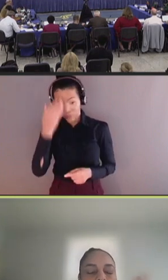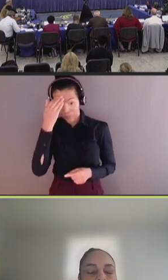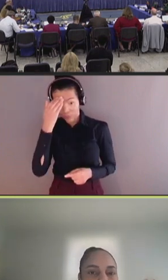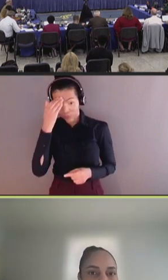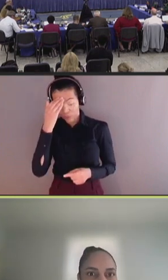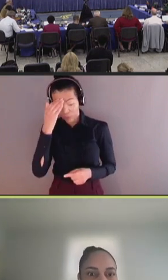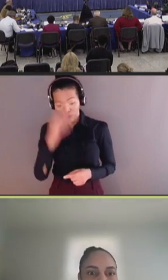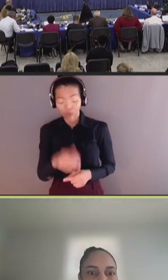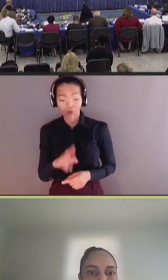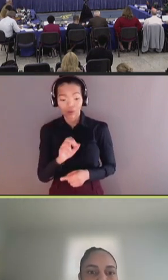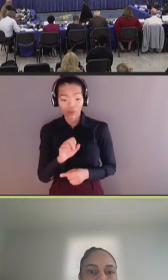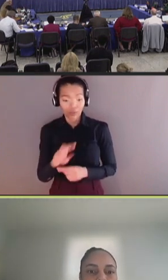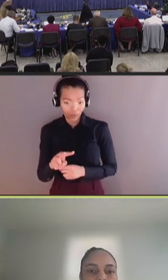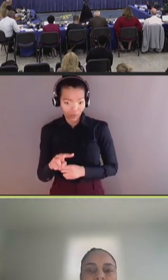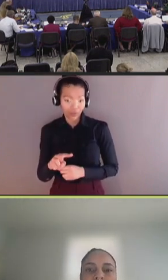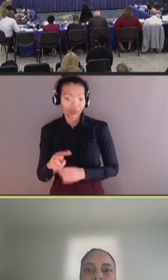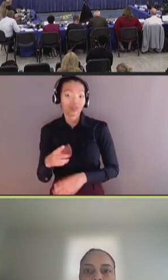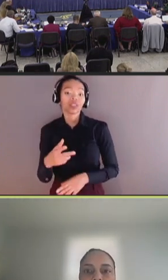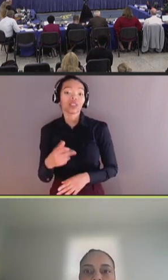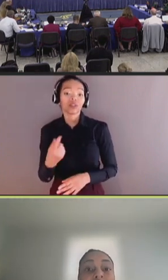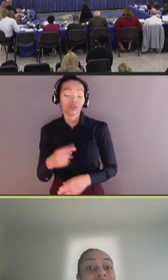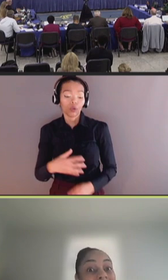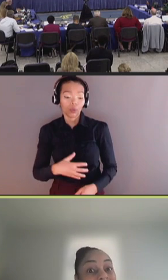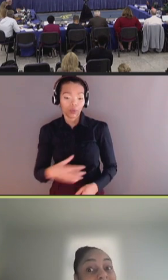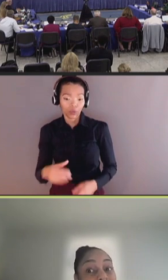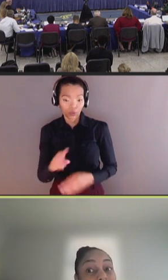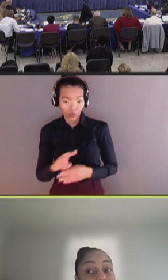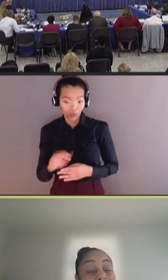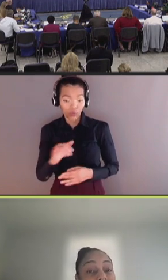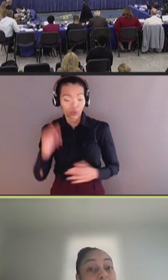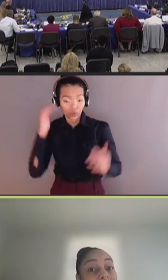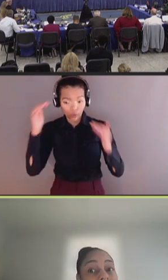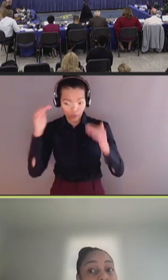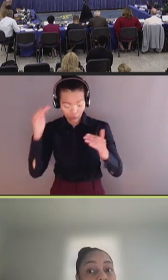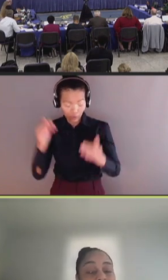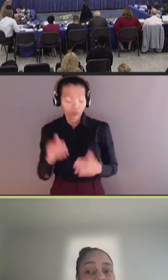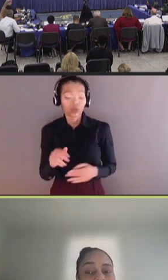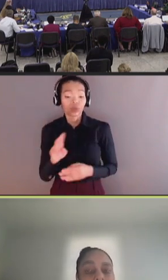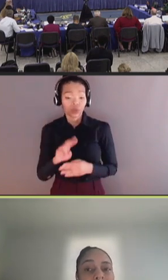lifetime dose for maternal use and adult use, that's actually really good. I want to take that